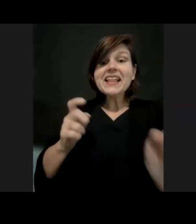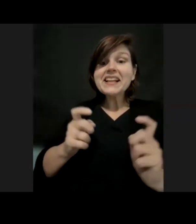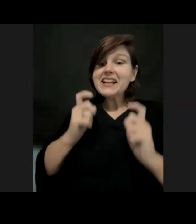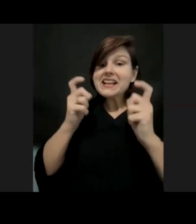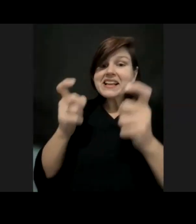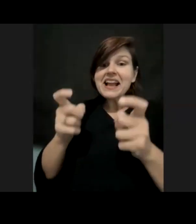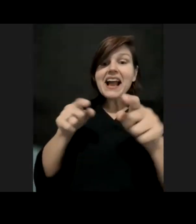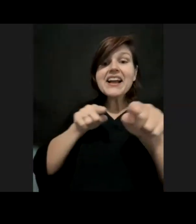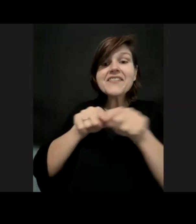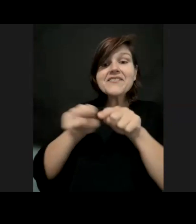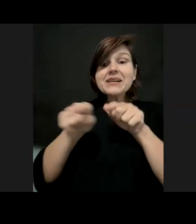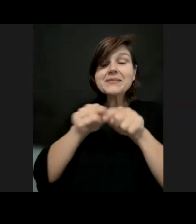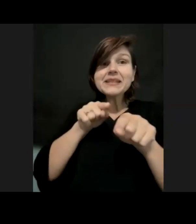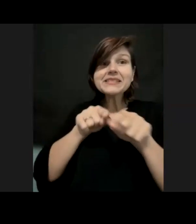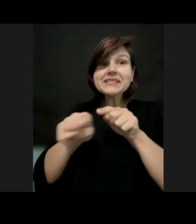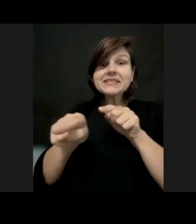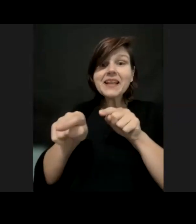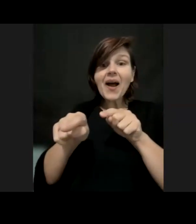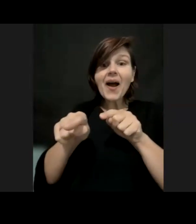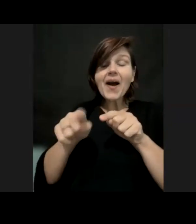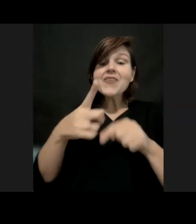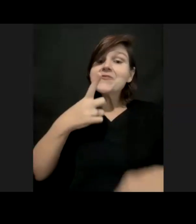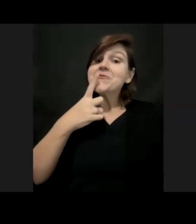Here is a red sock.